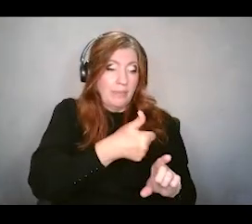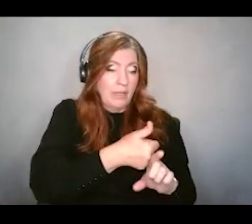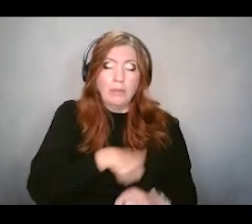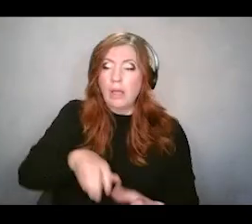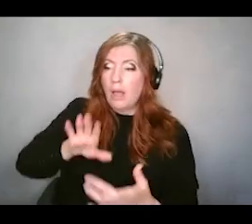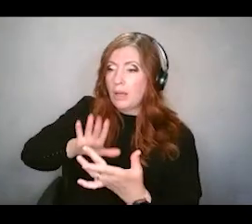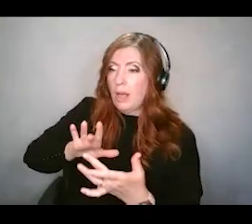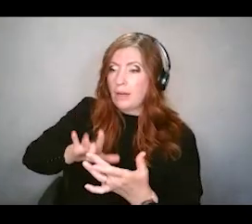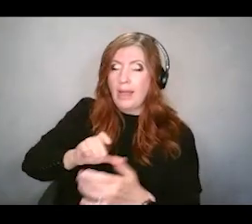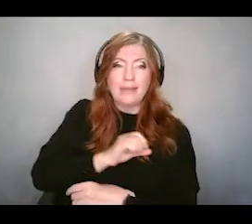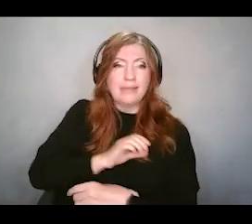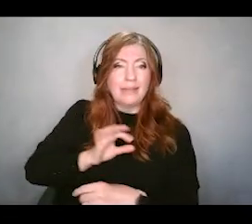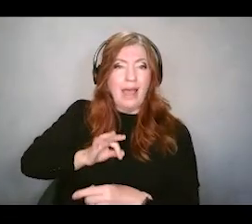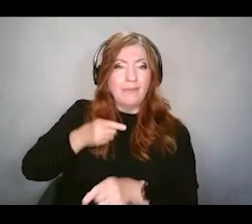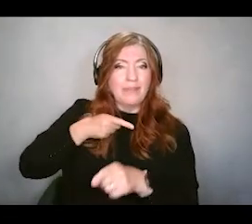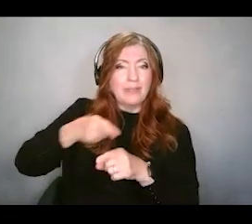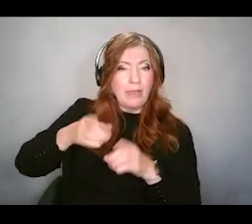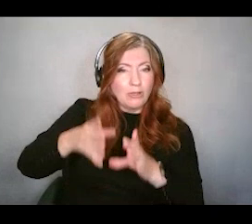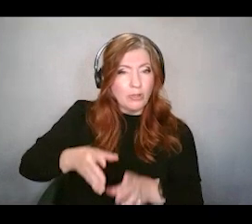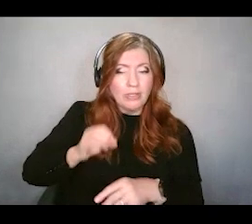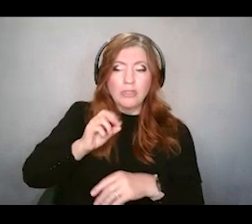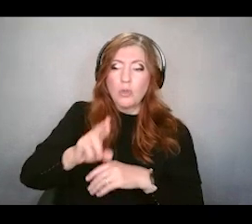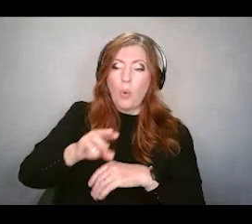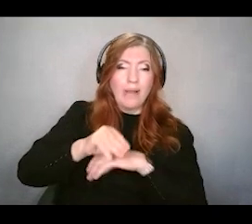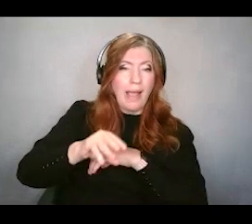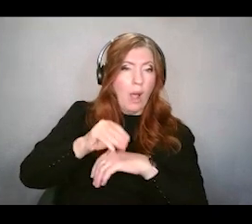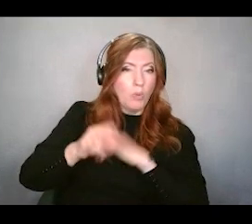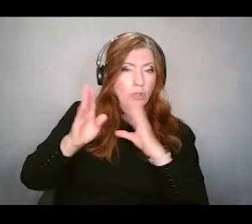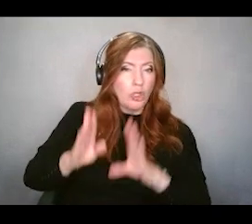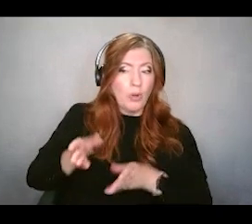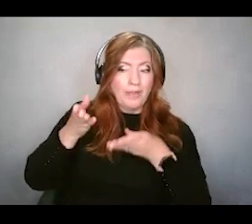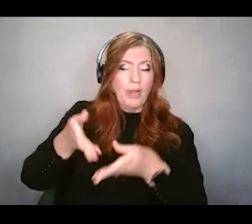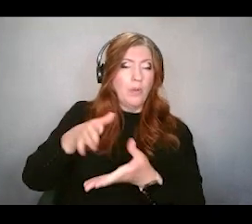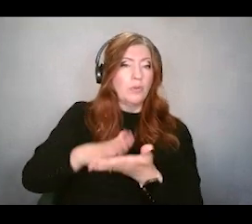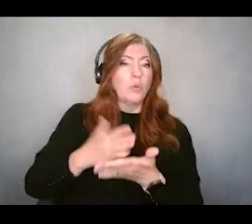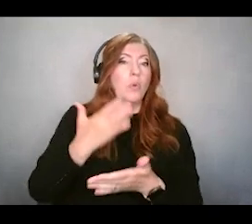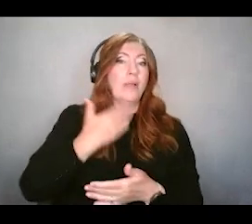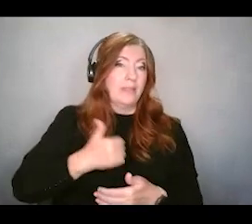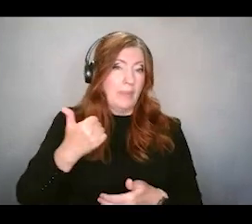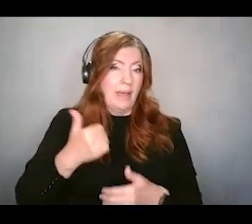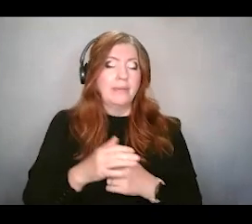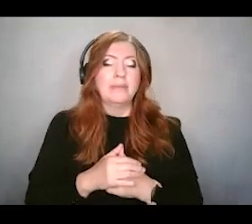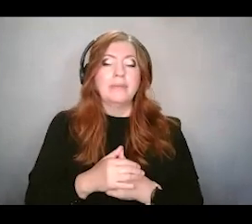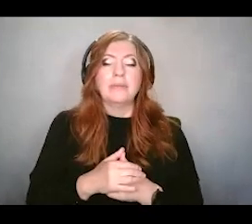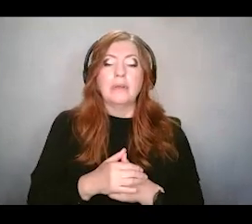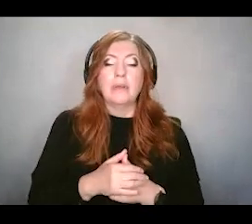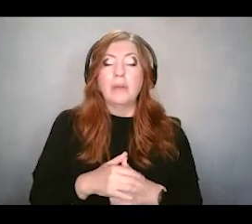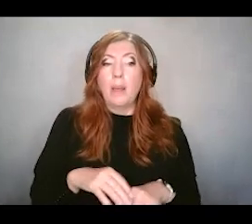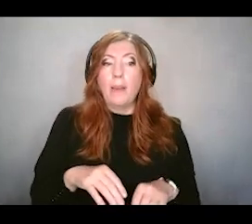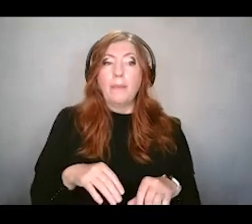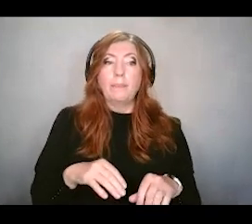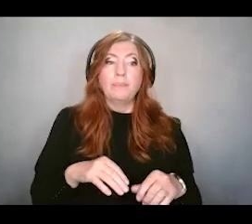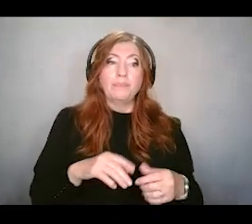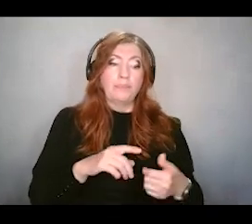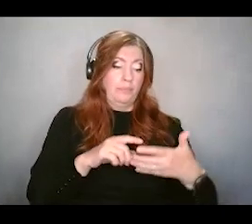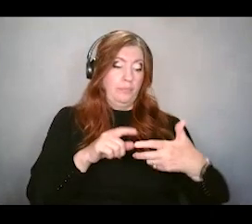specialist or guidance counselor is your best bet. Potentially eligible individuals may